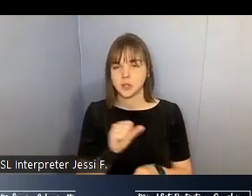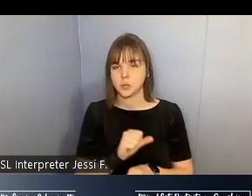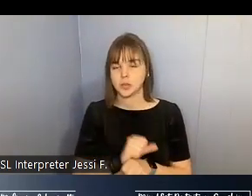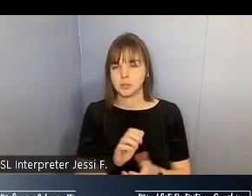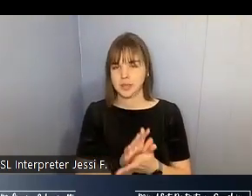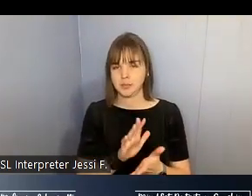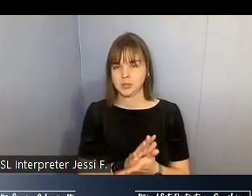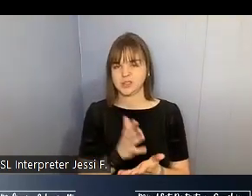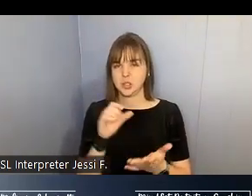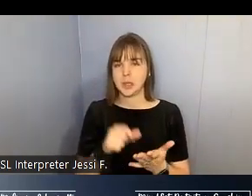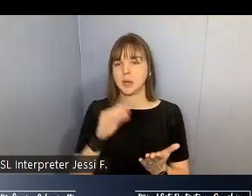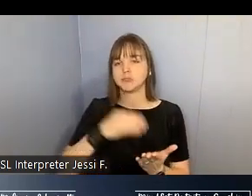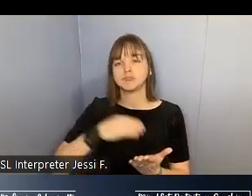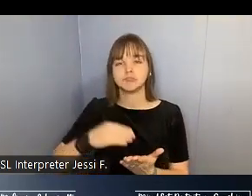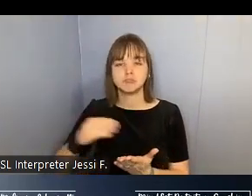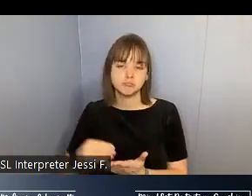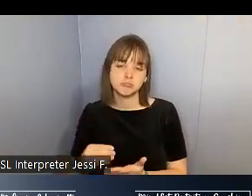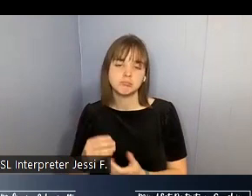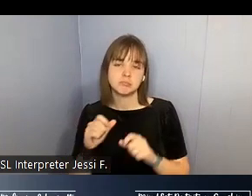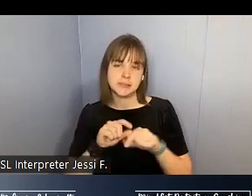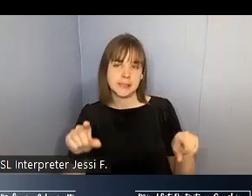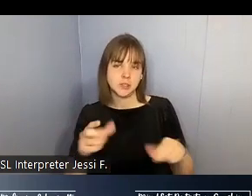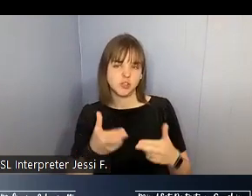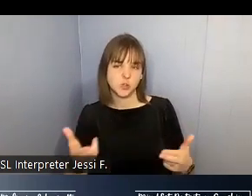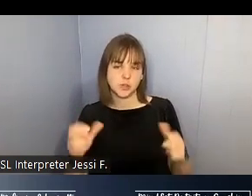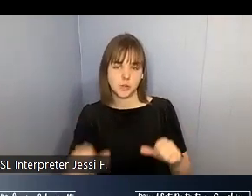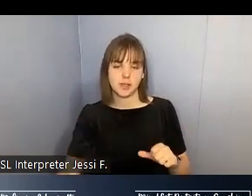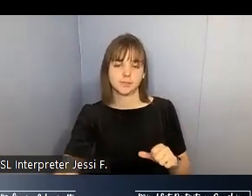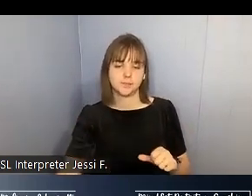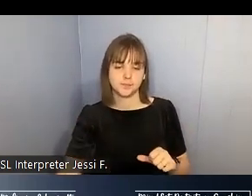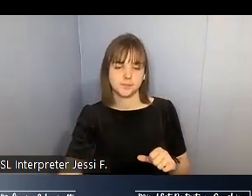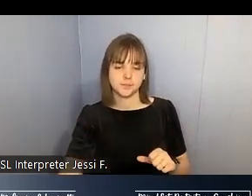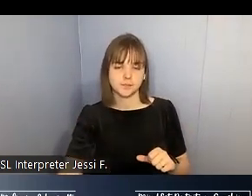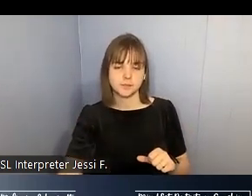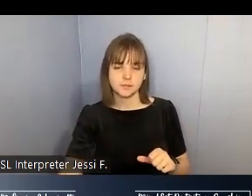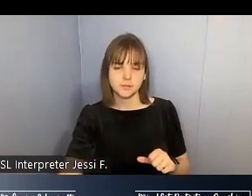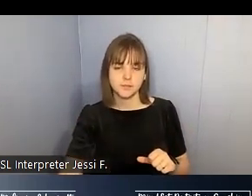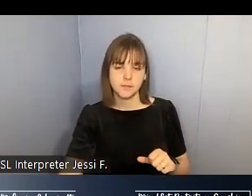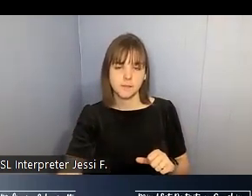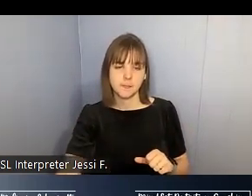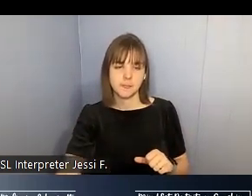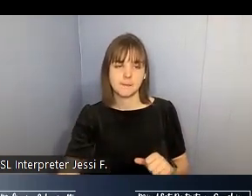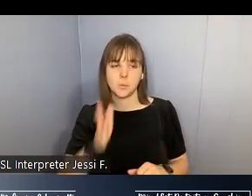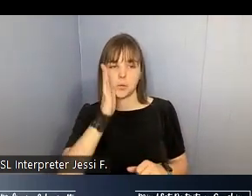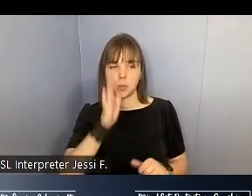So we think those will be helpful, and we'll send them out when the video is ready.